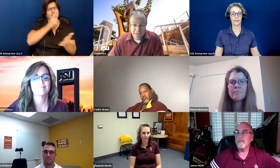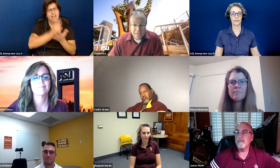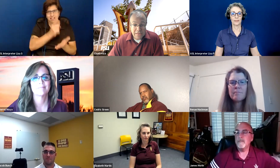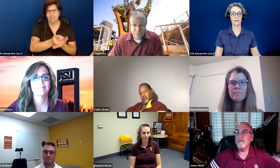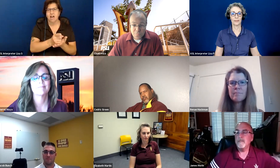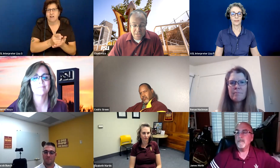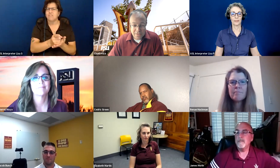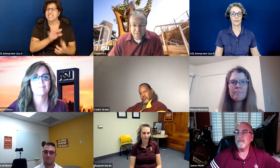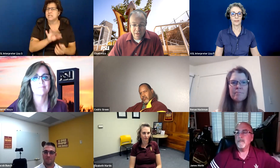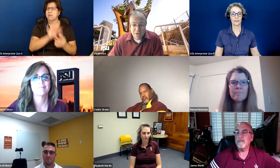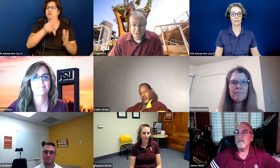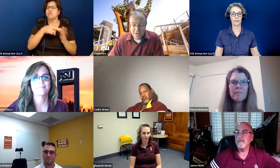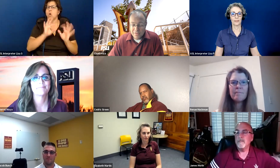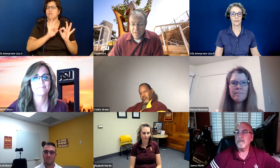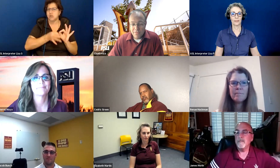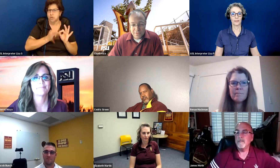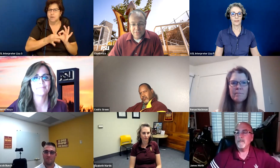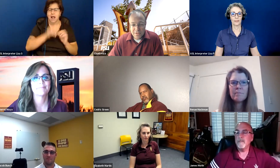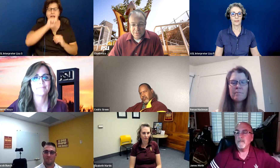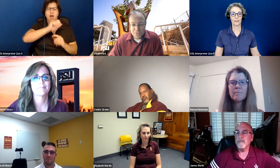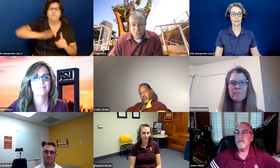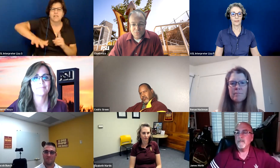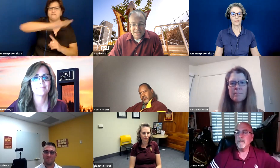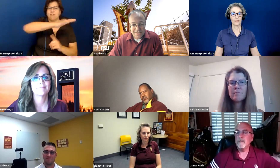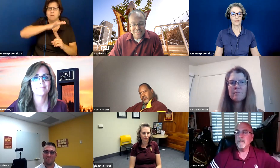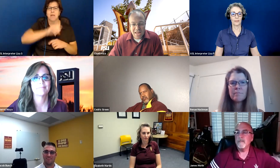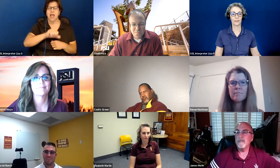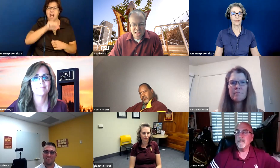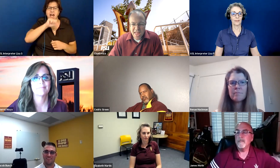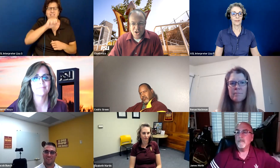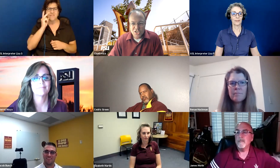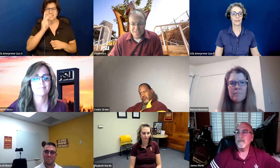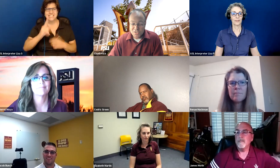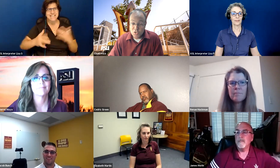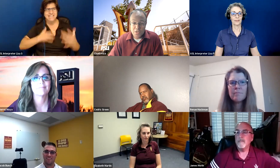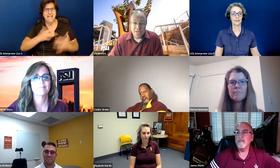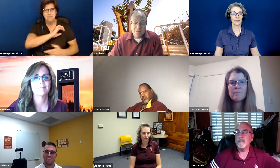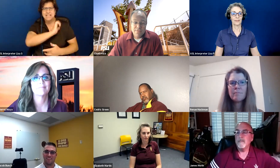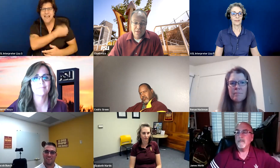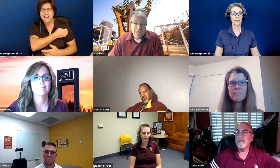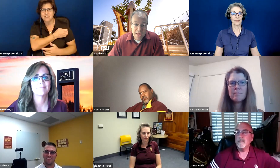I love being in the environment, I love to see the excitement and energy that students have.